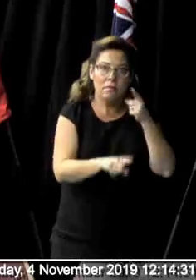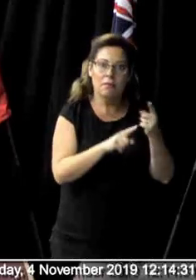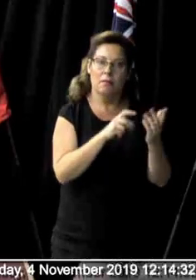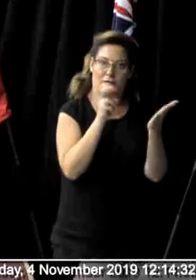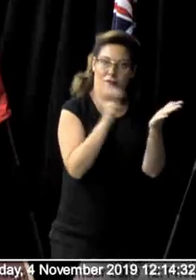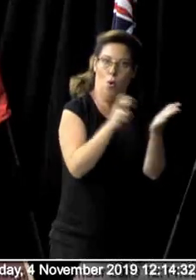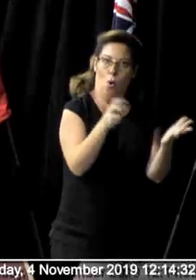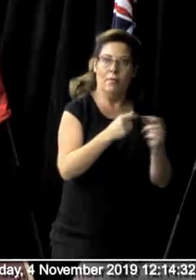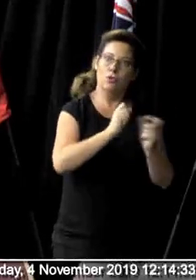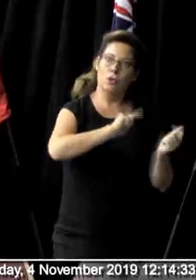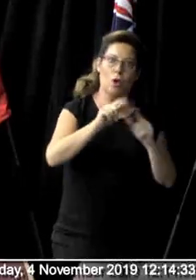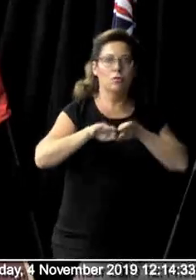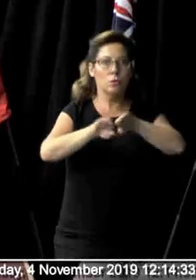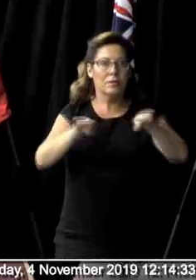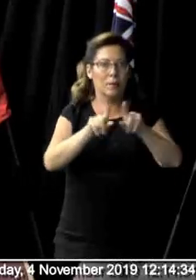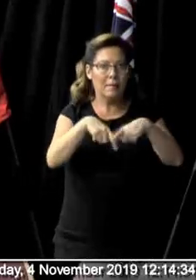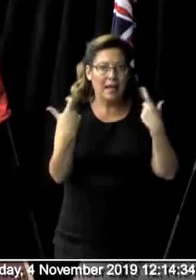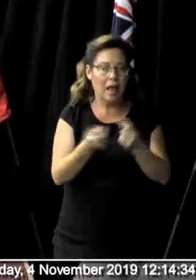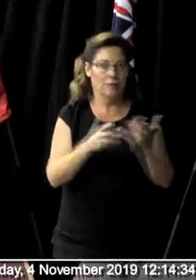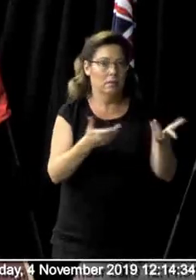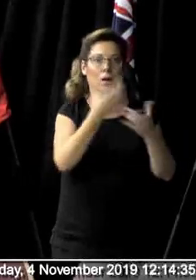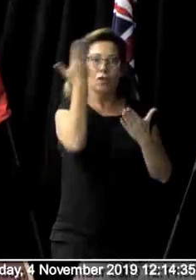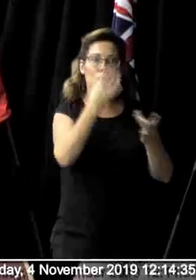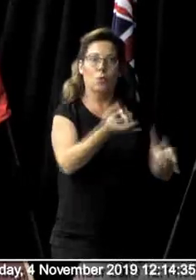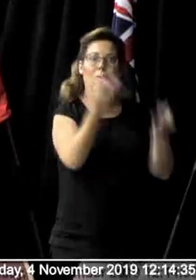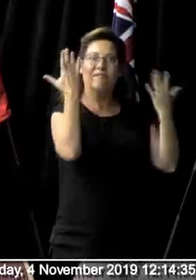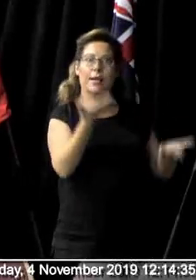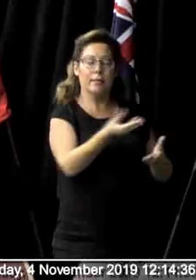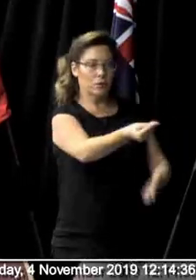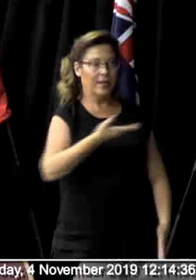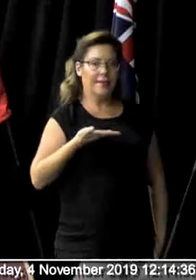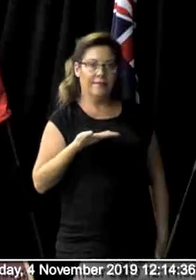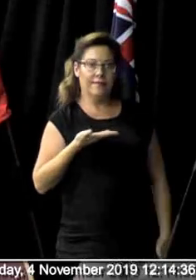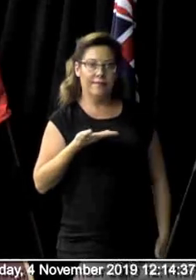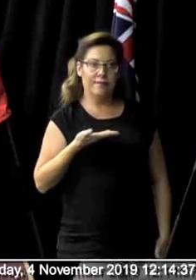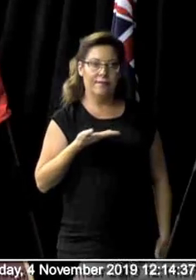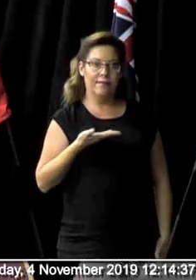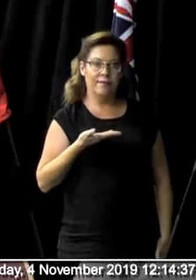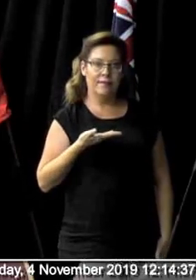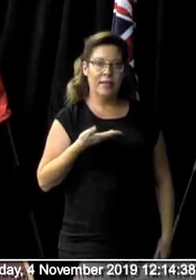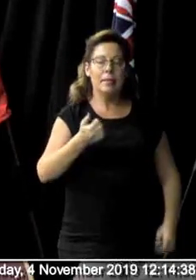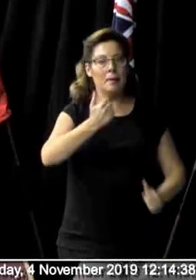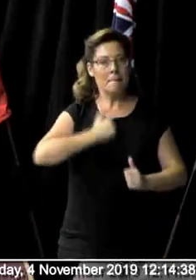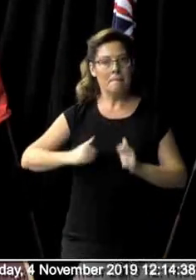We just seemed to always be left off – or [REDACTED] – my daughter is left off the